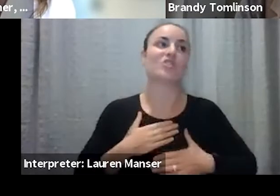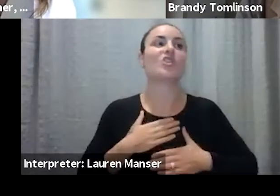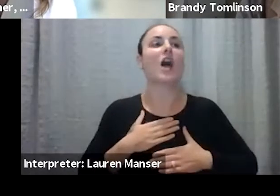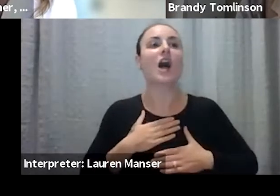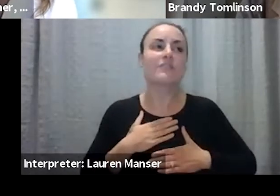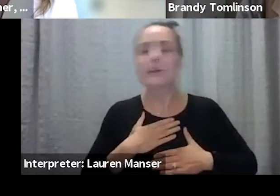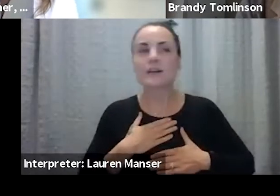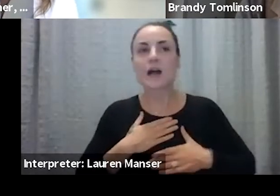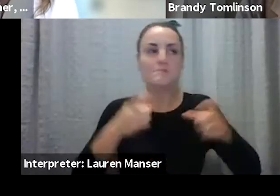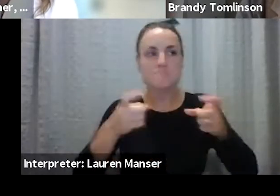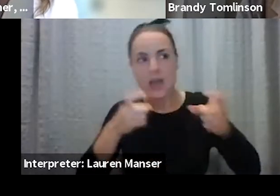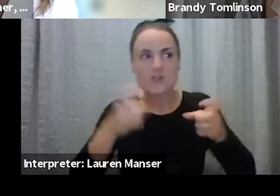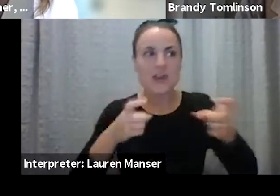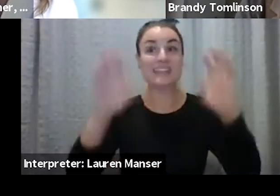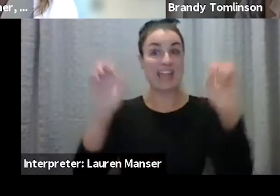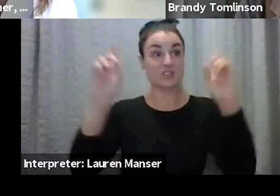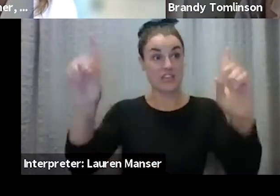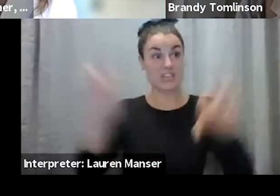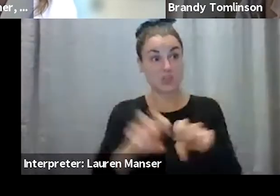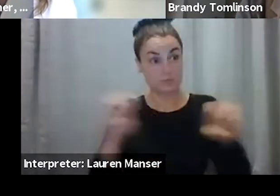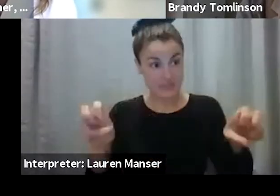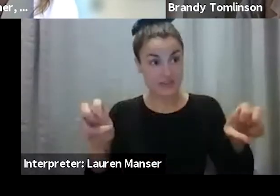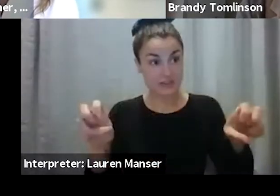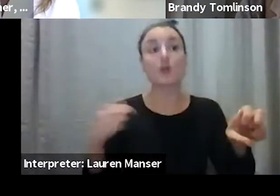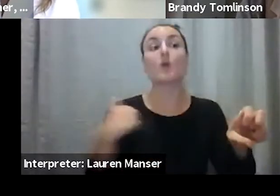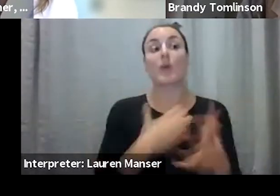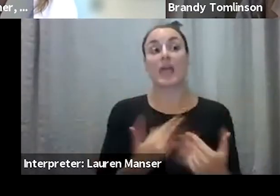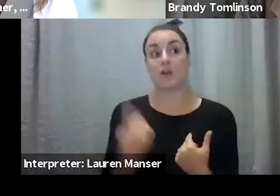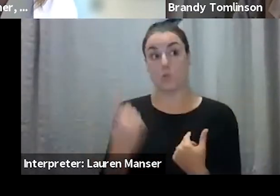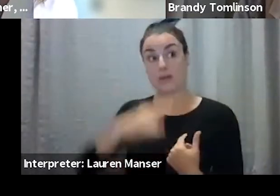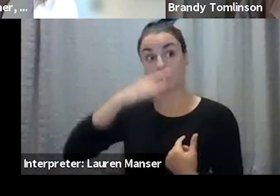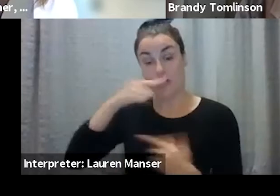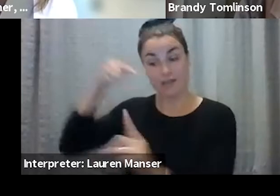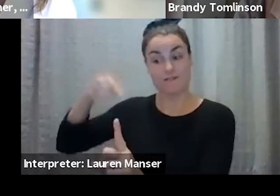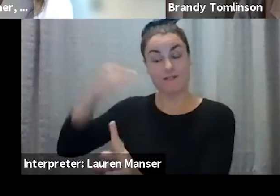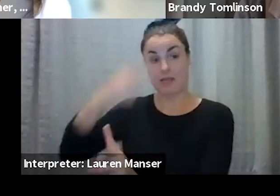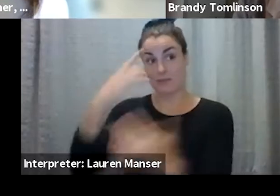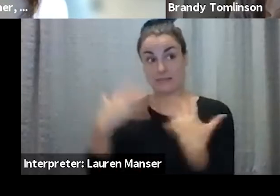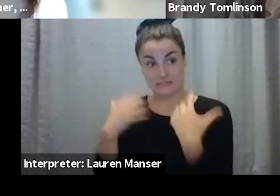We had one parent of a child with mental illness, who is a resident in a residential treatment facility.